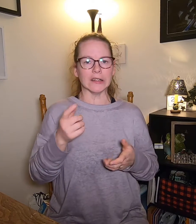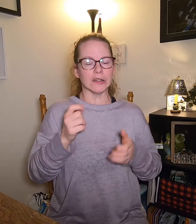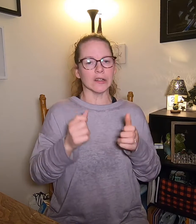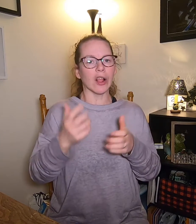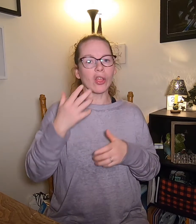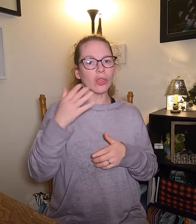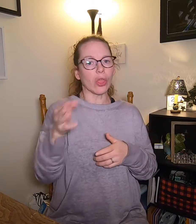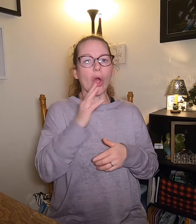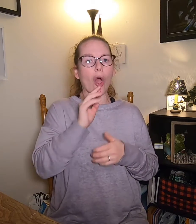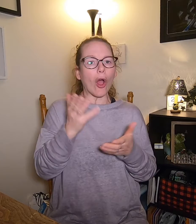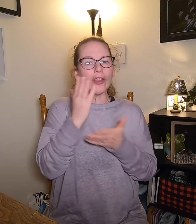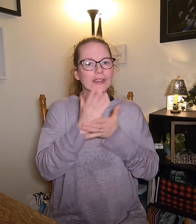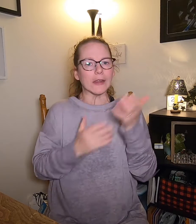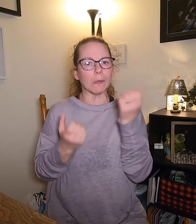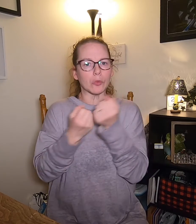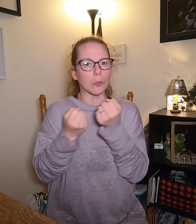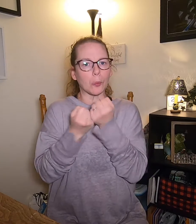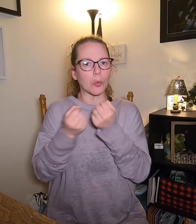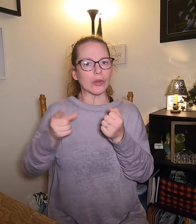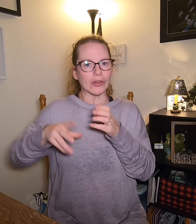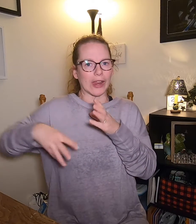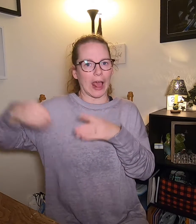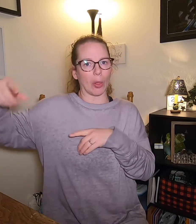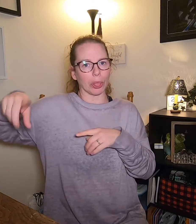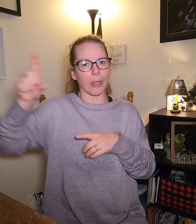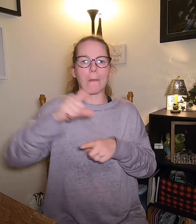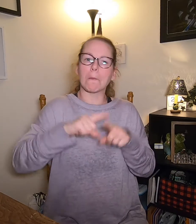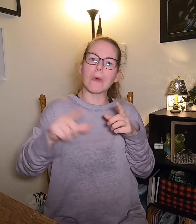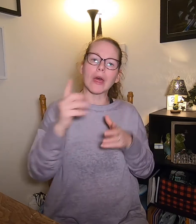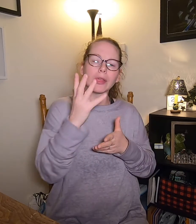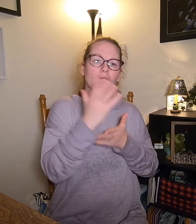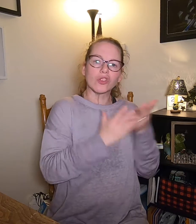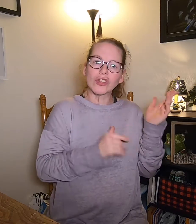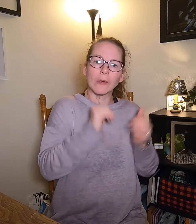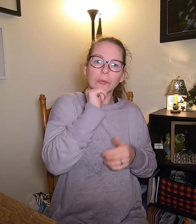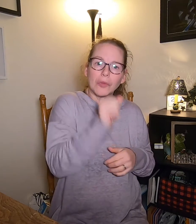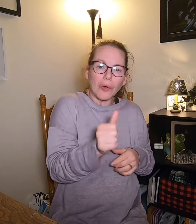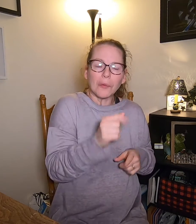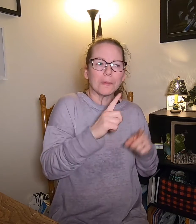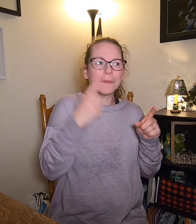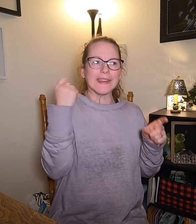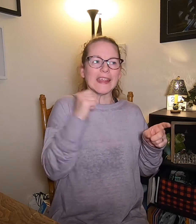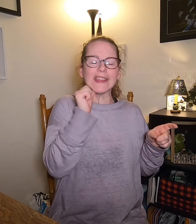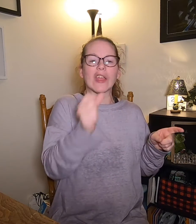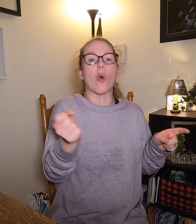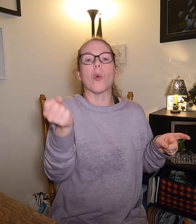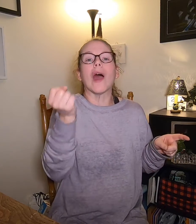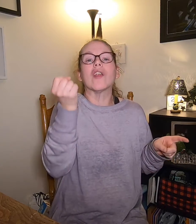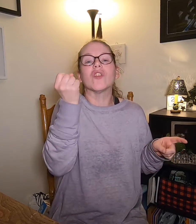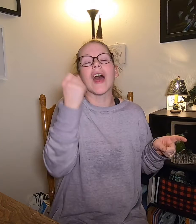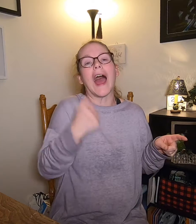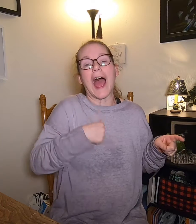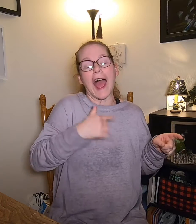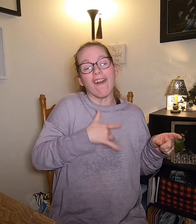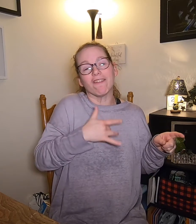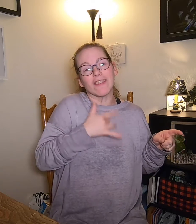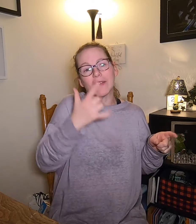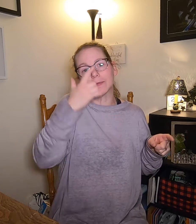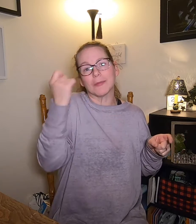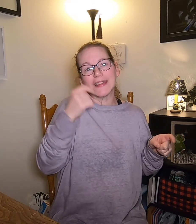There are some help in the hearing world but some don't becauseI feel that